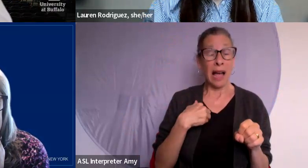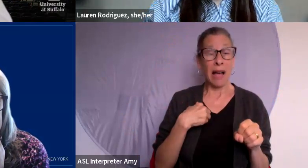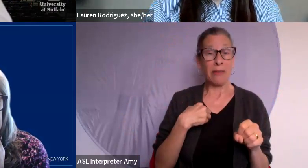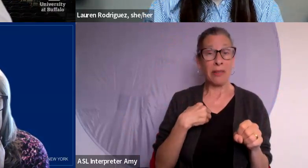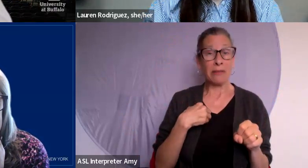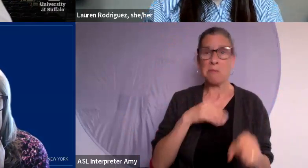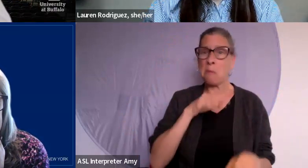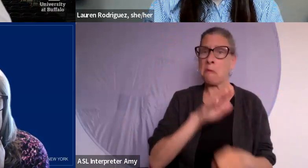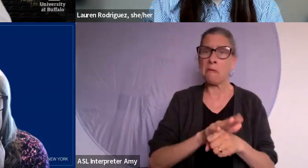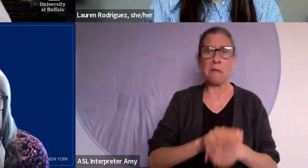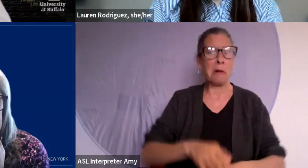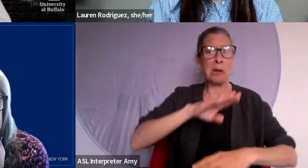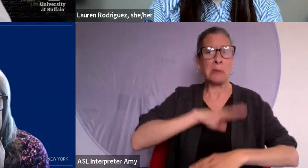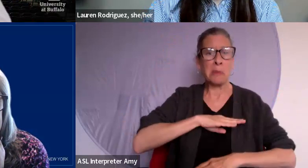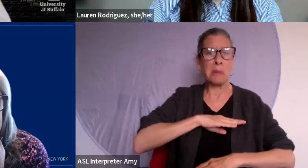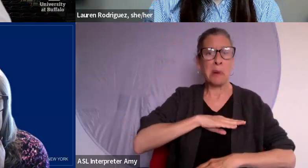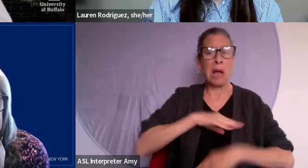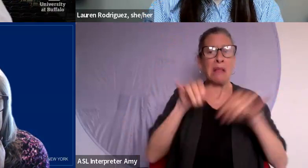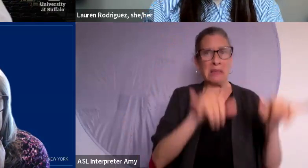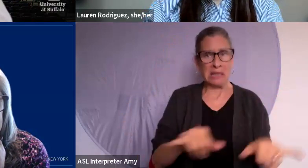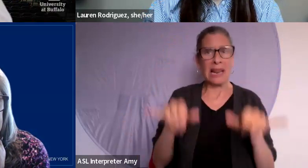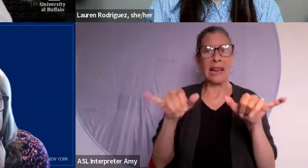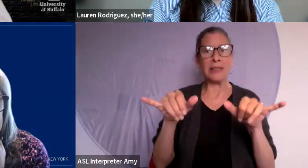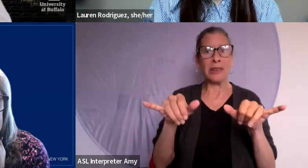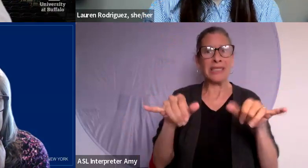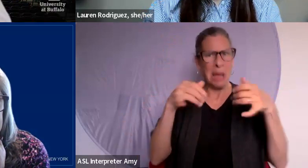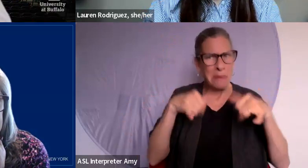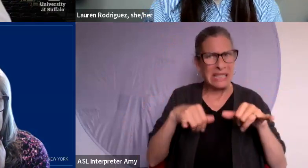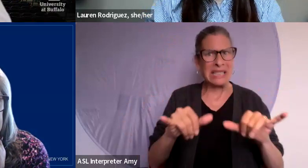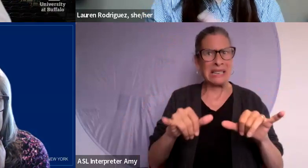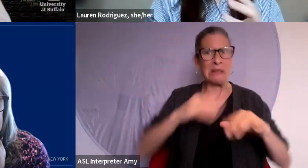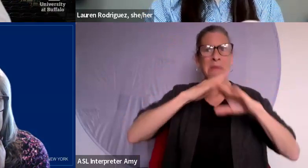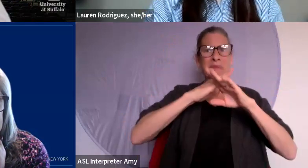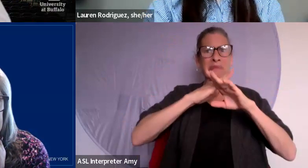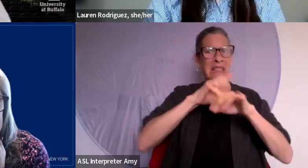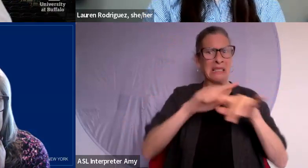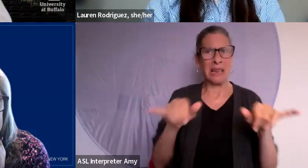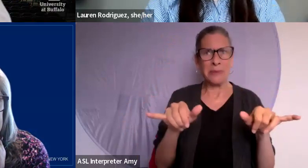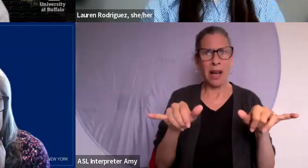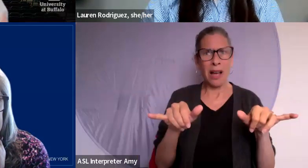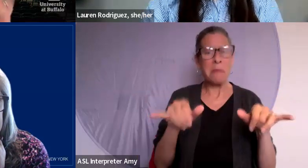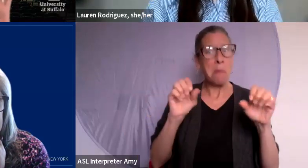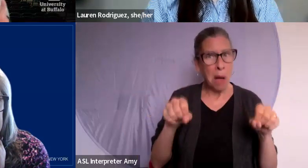fully meets WCAG standards, but still has barriers. And the